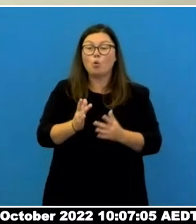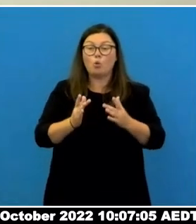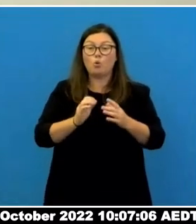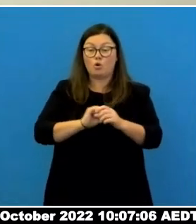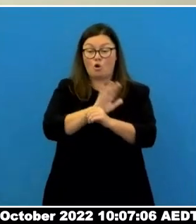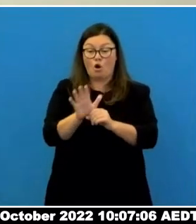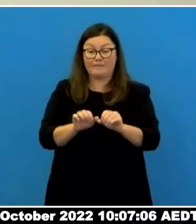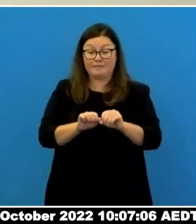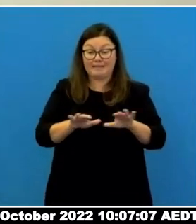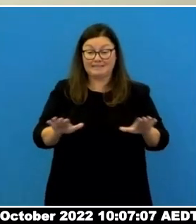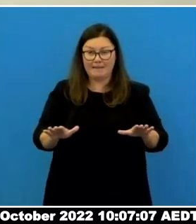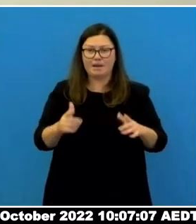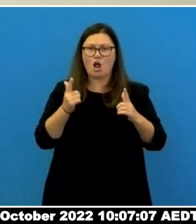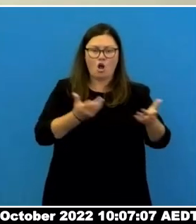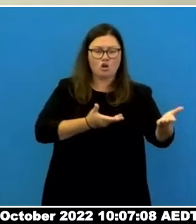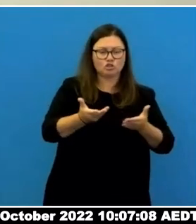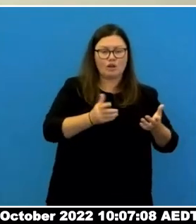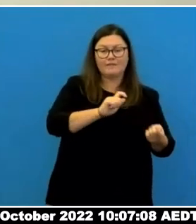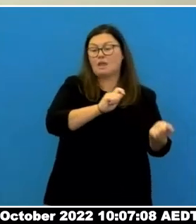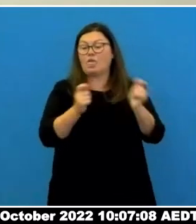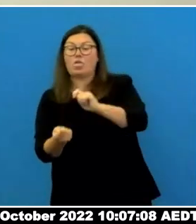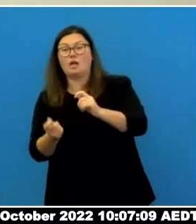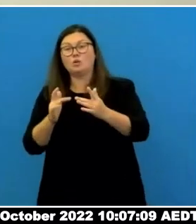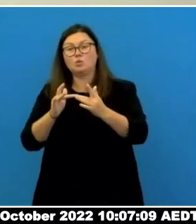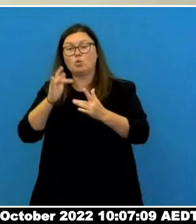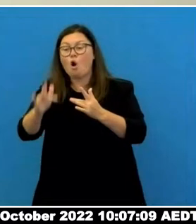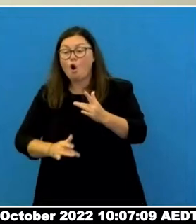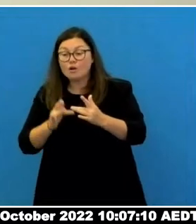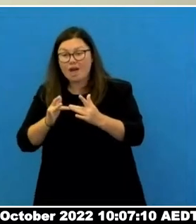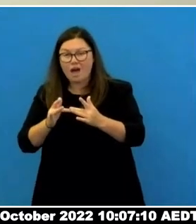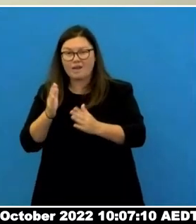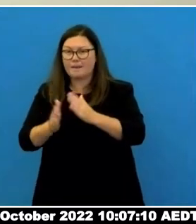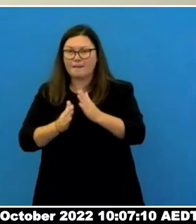these barriers are amplified, dovetailing with a lack of digital equipment,